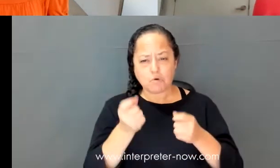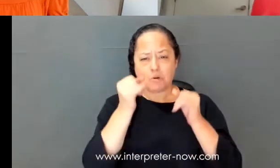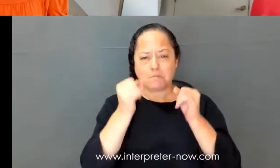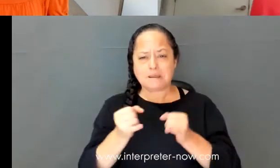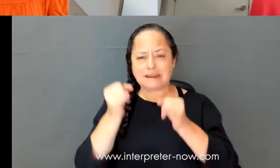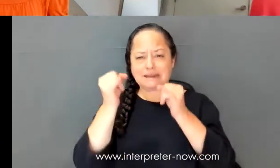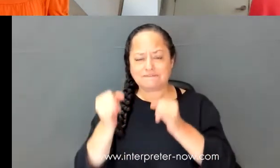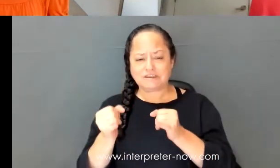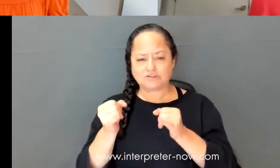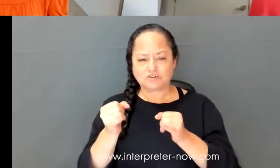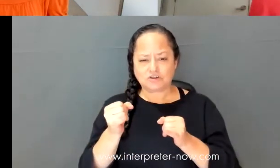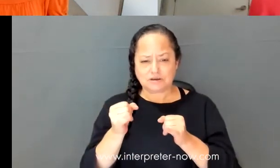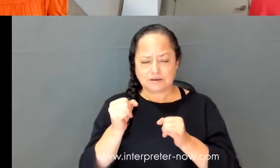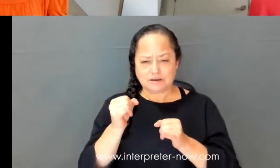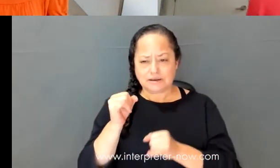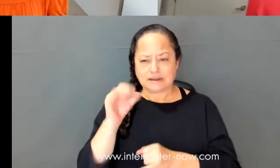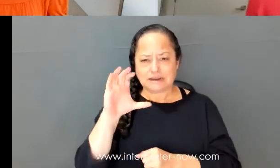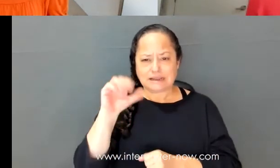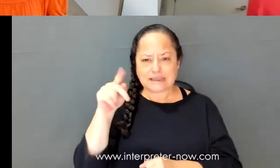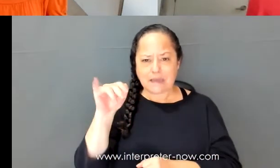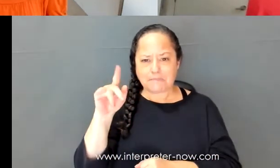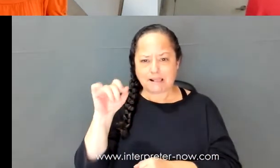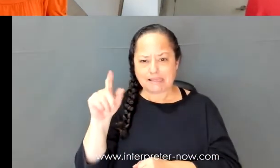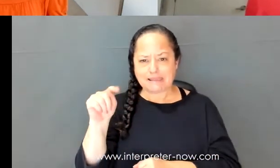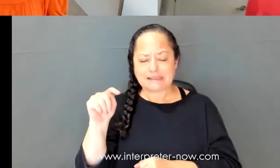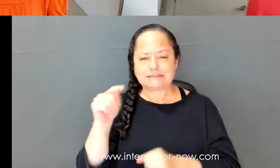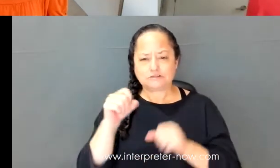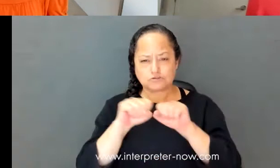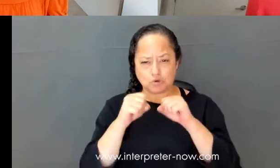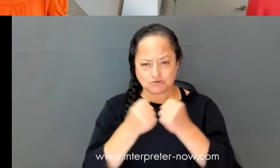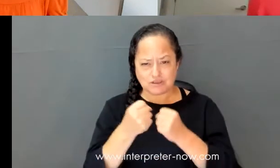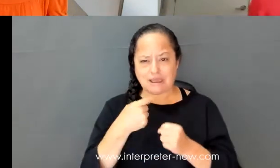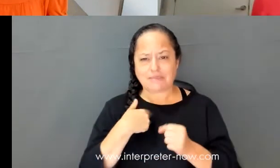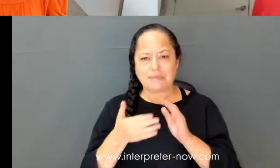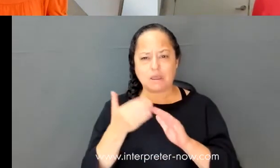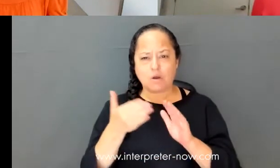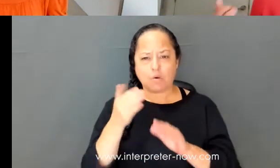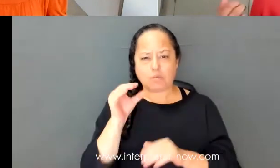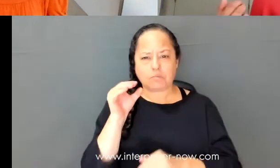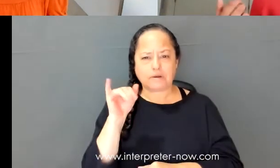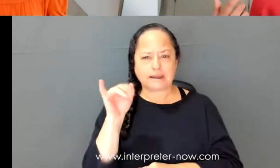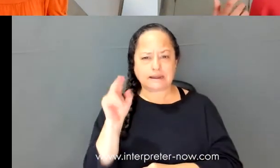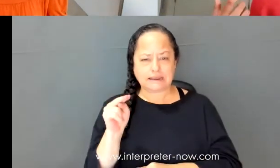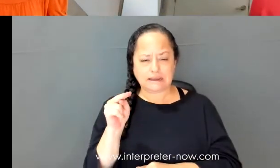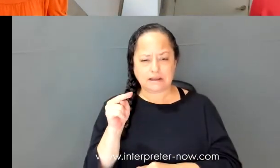hyper-capitalist society, like the one that we operate in, what we often find is there's